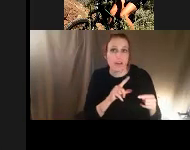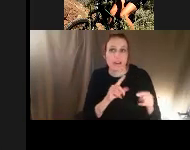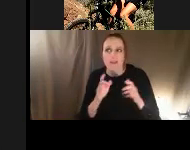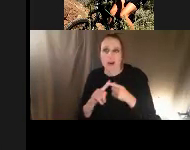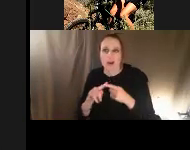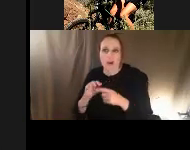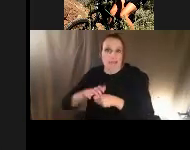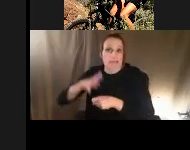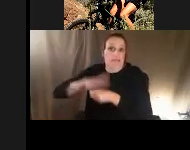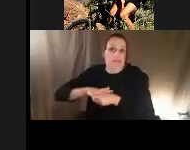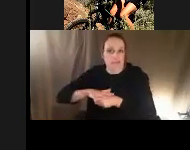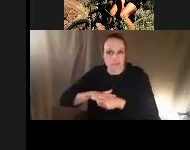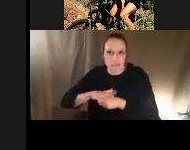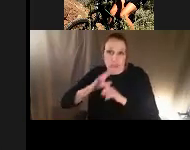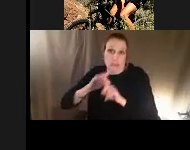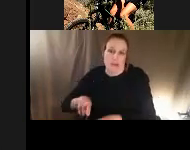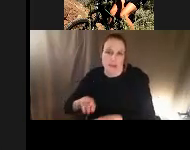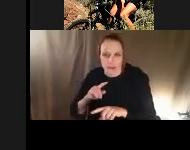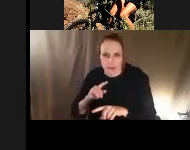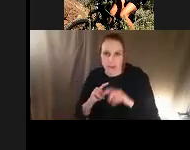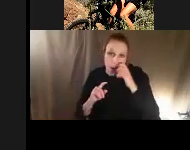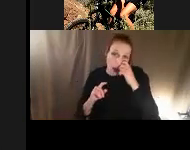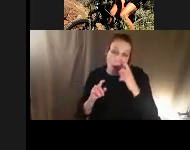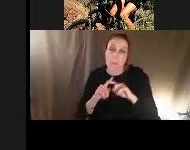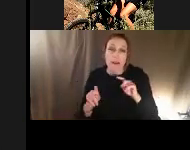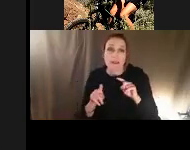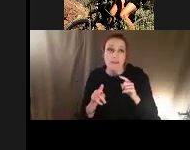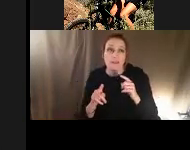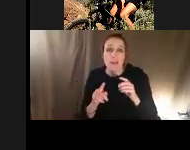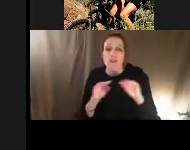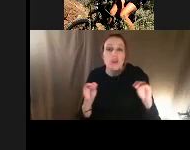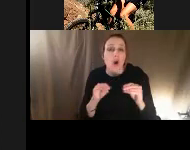There is no adaptive way to avoid emotion. So, at some point, emotions not processed or